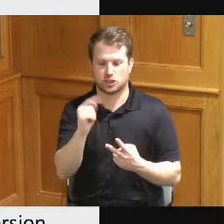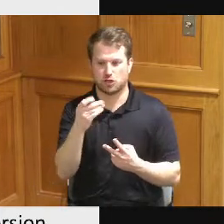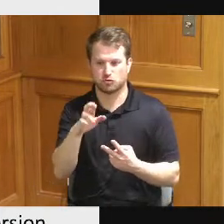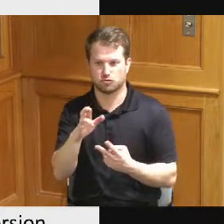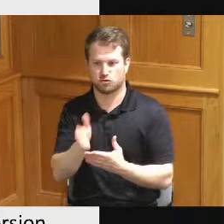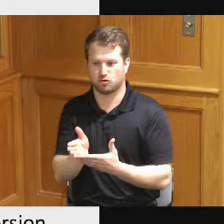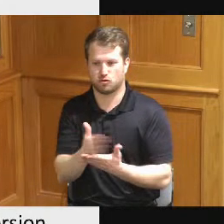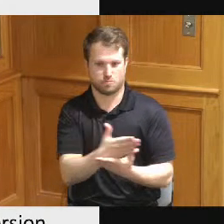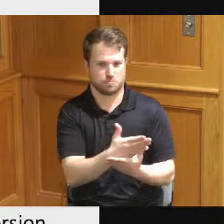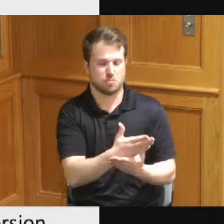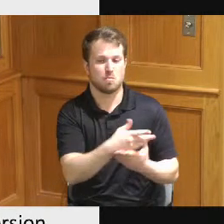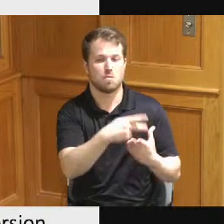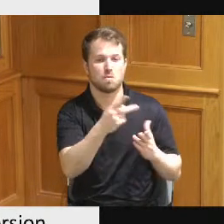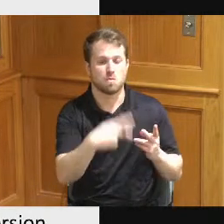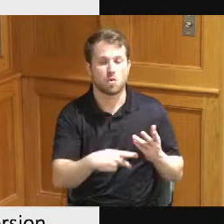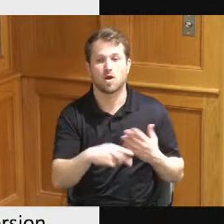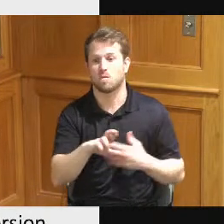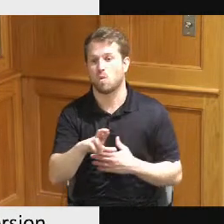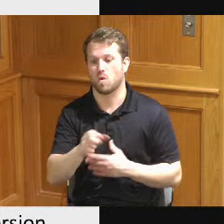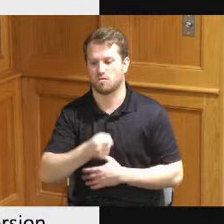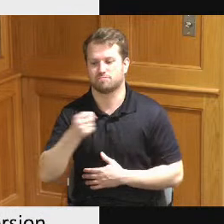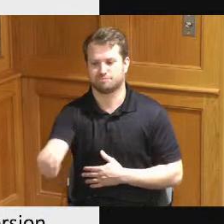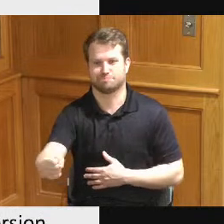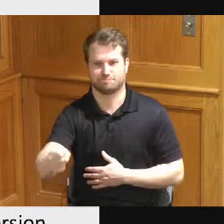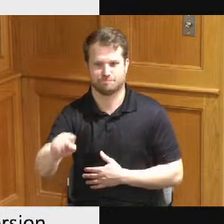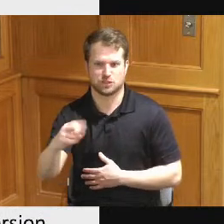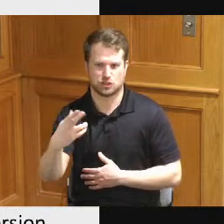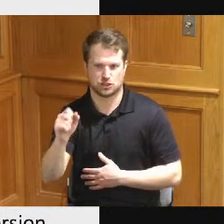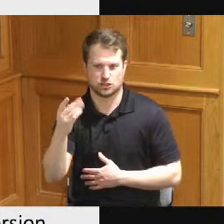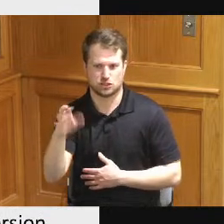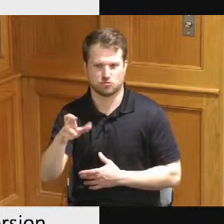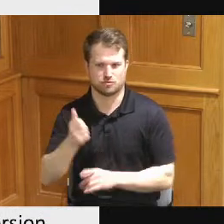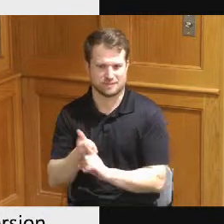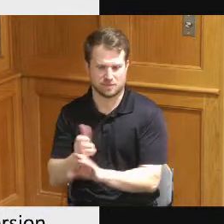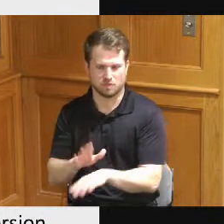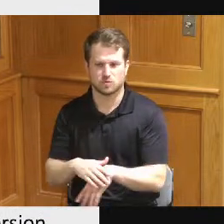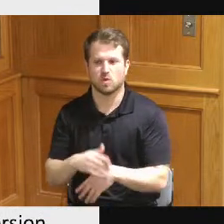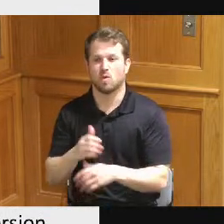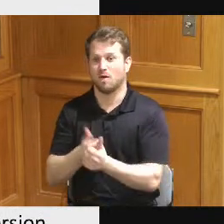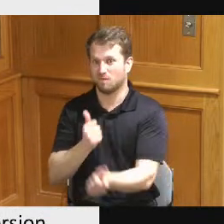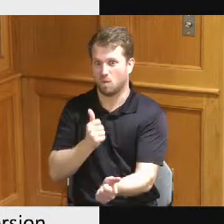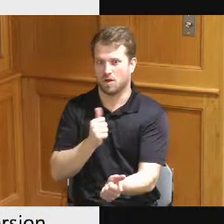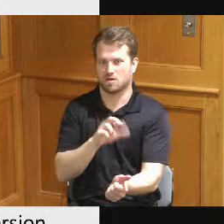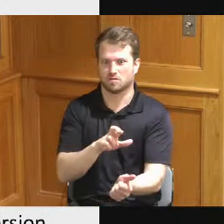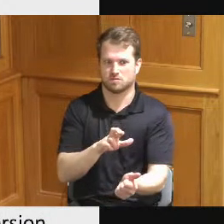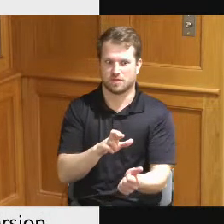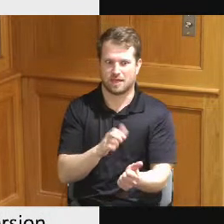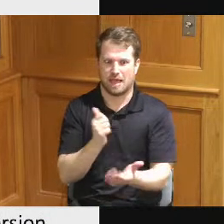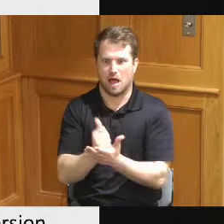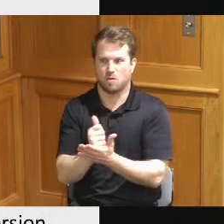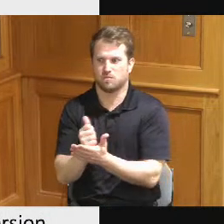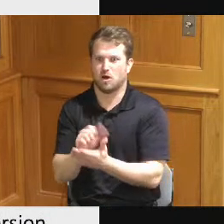or directly into a shelter so two-thirds of the families were turned away with nothing